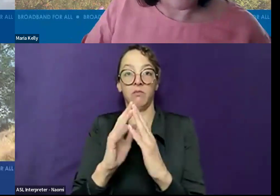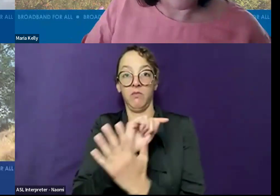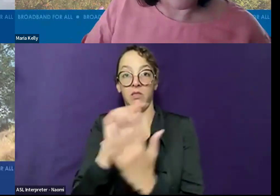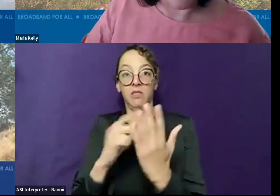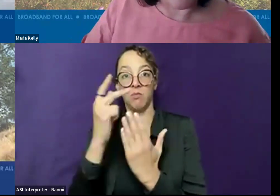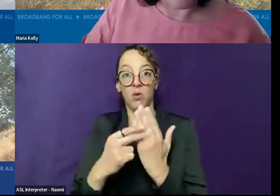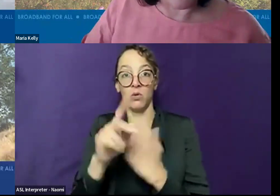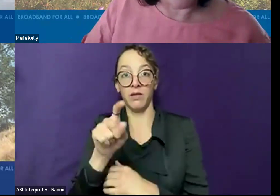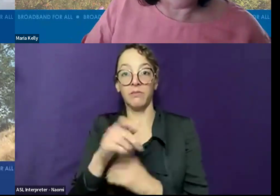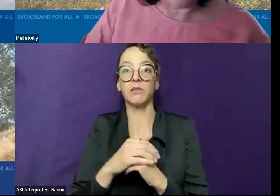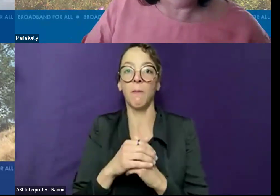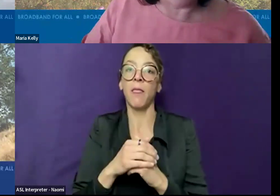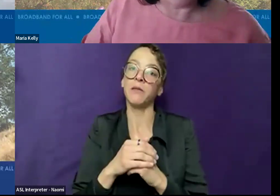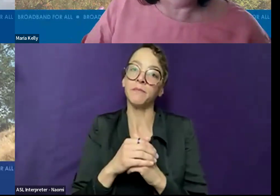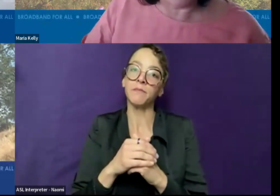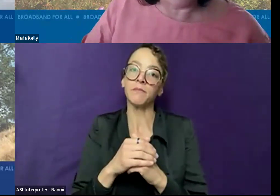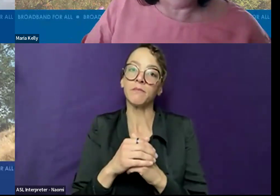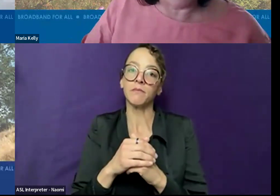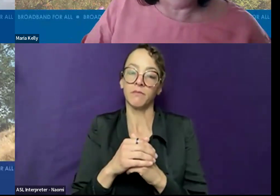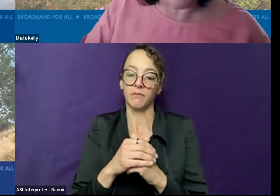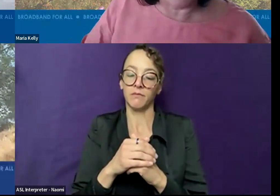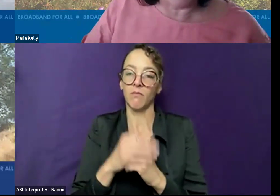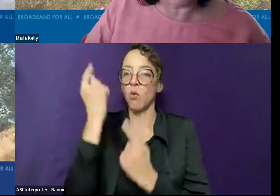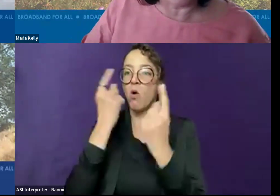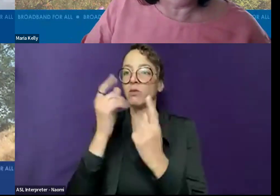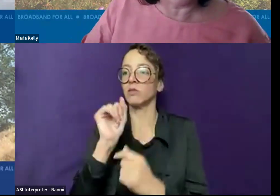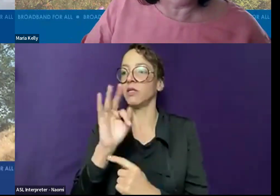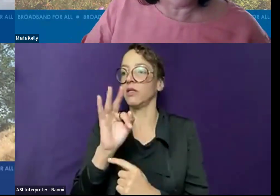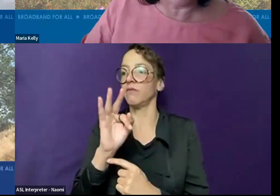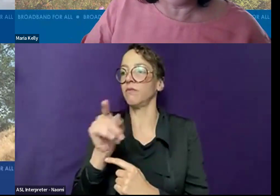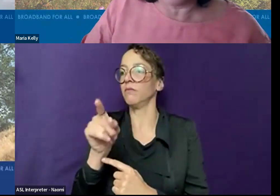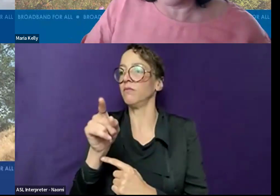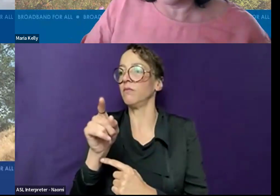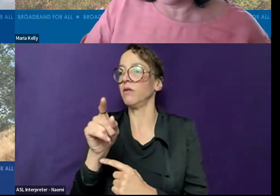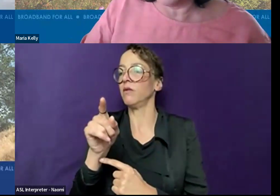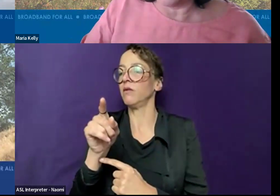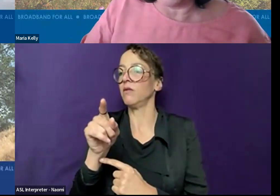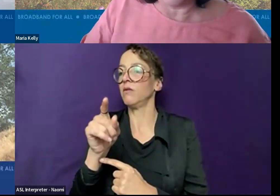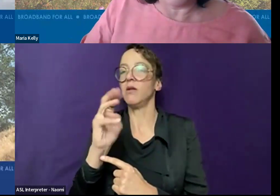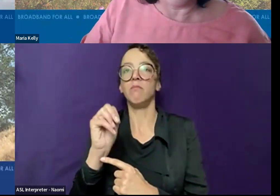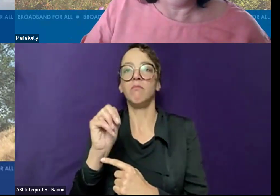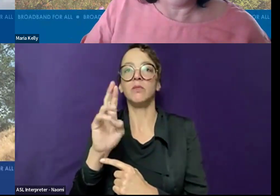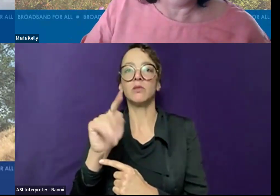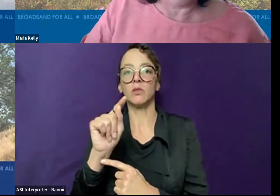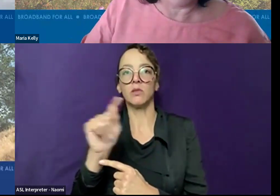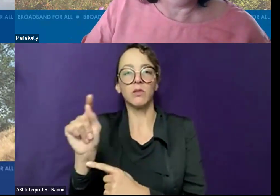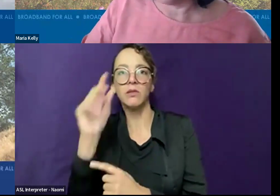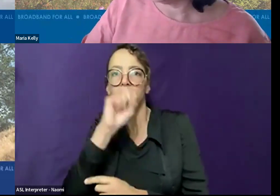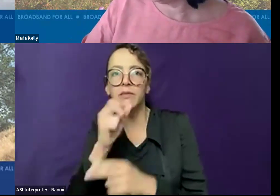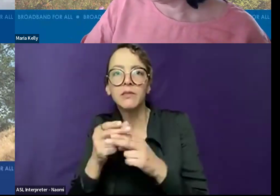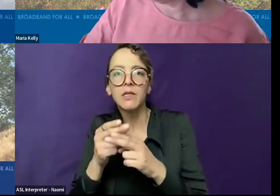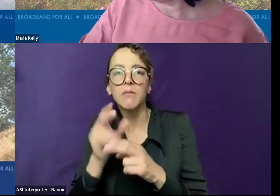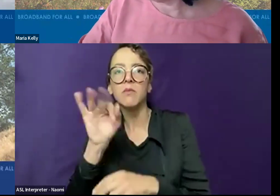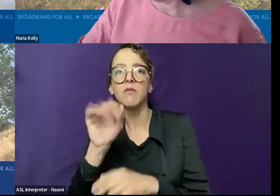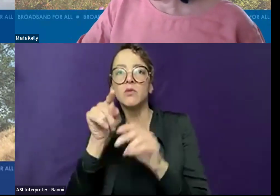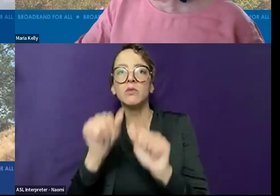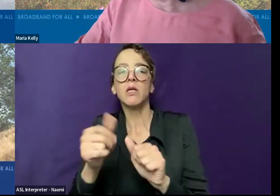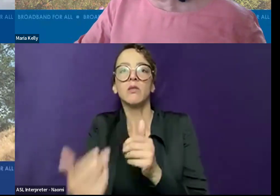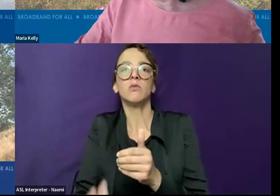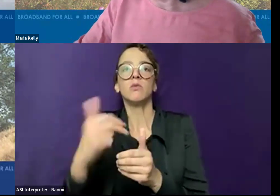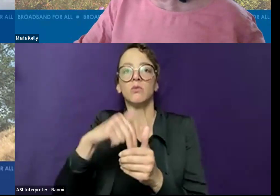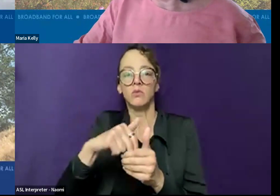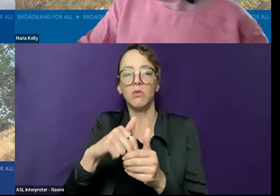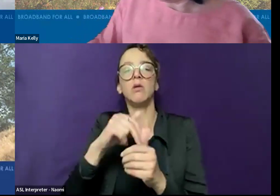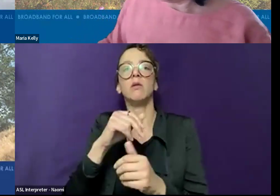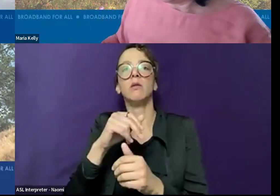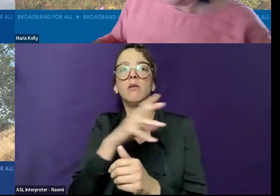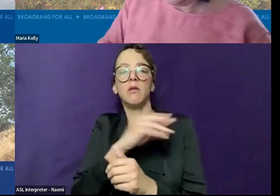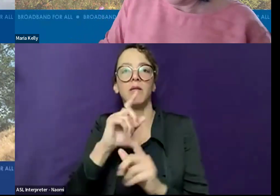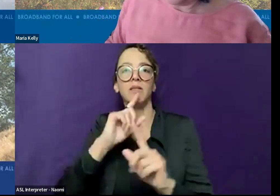Wondering, Mr. Gornick, are you able to come on? And maybe further expand on that?